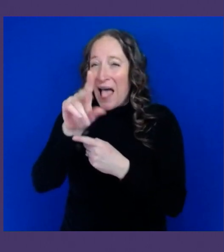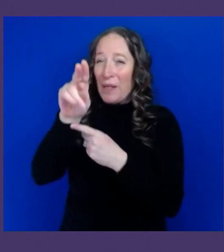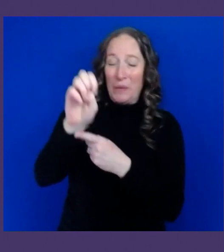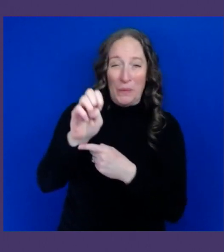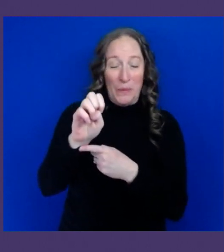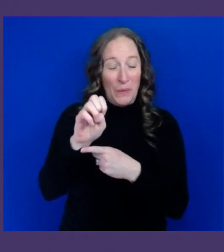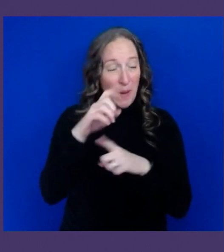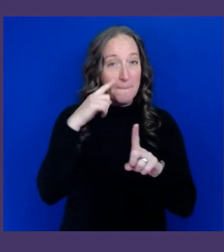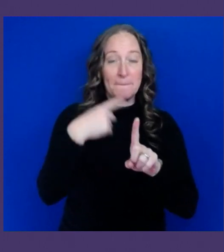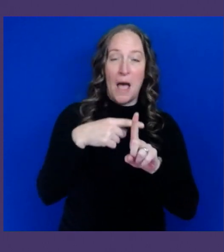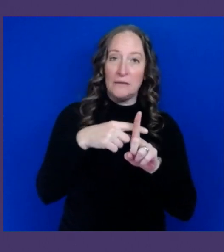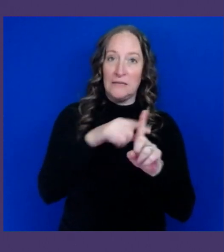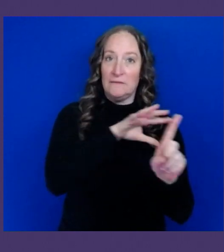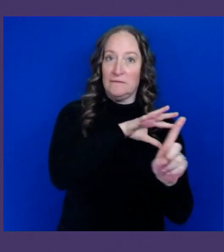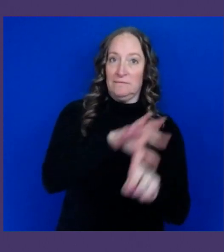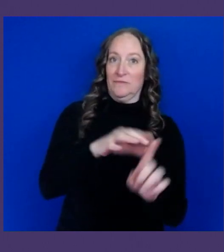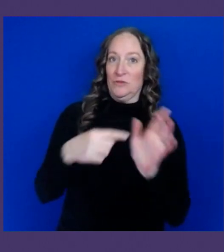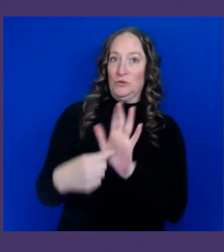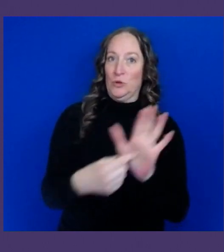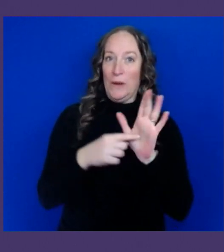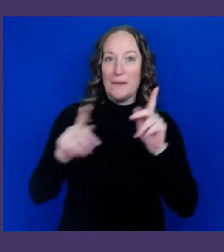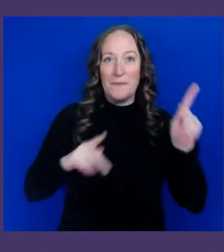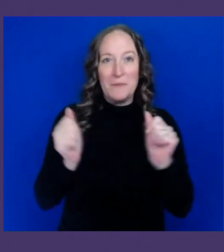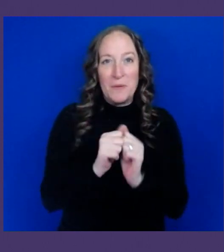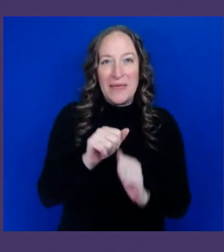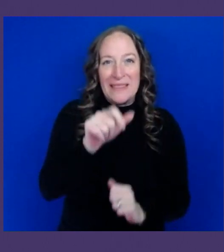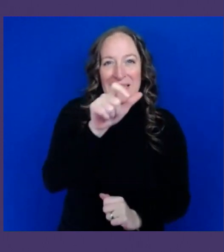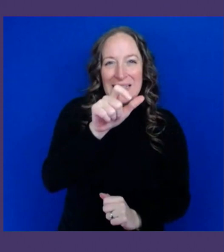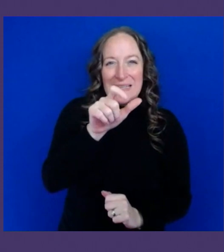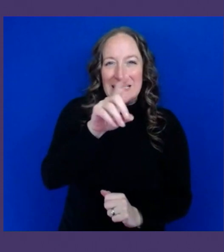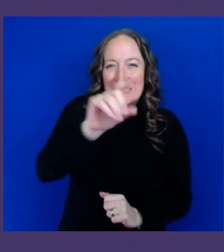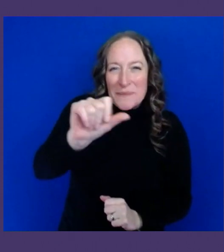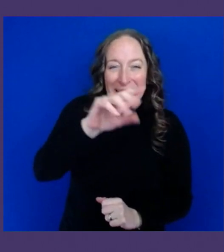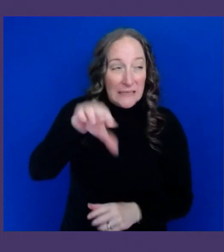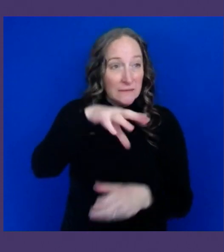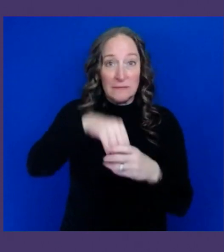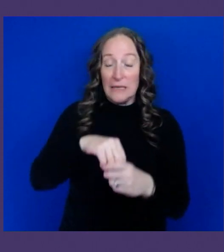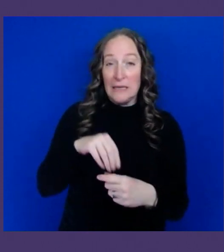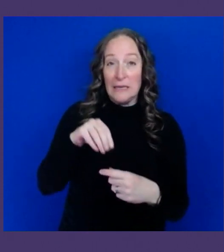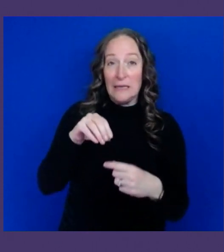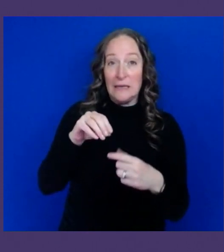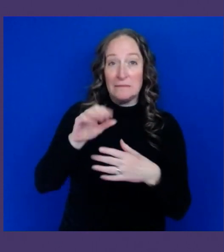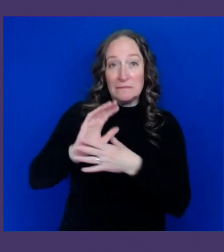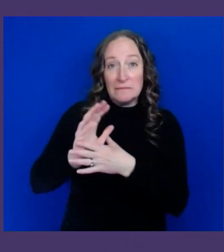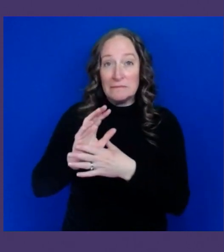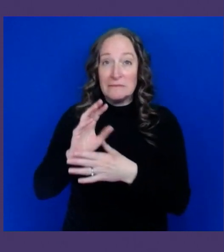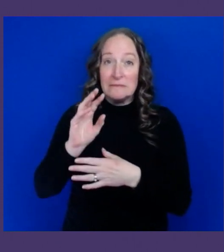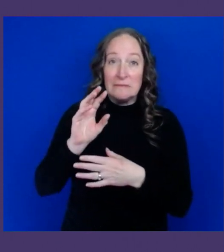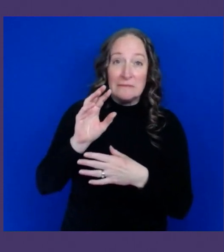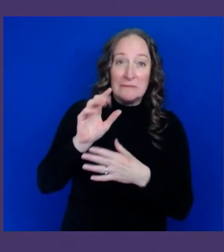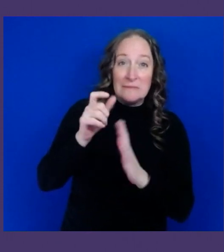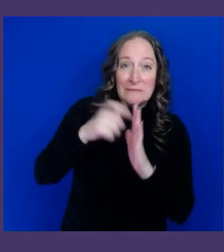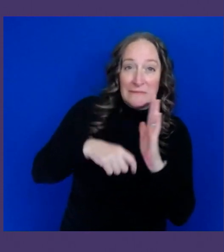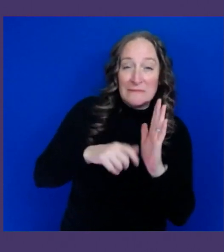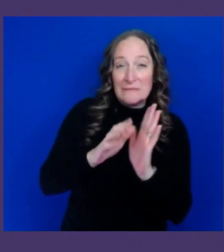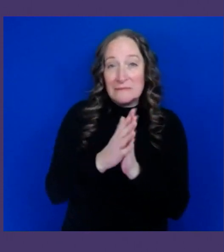of people with disabilities in the media, which can help to challenge the long-standing stereotypes.